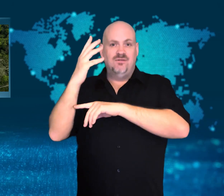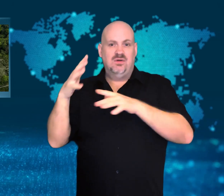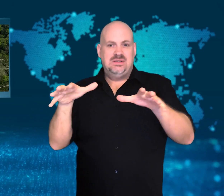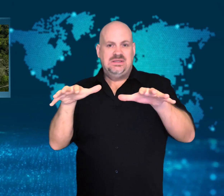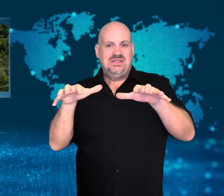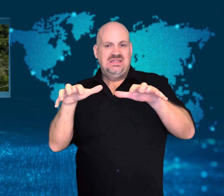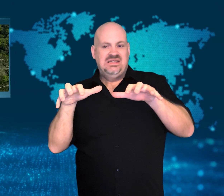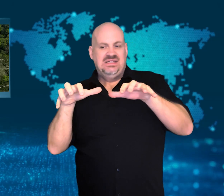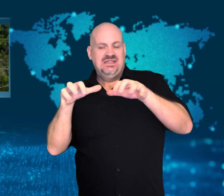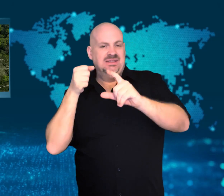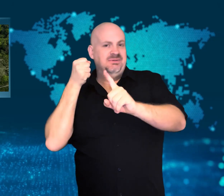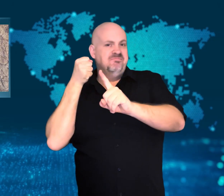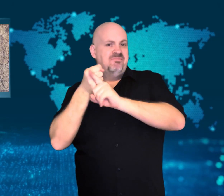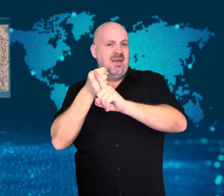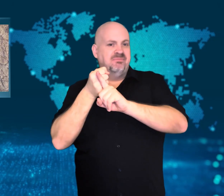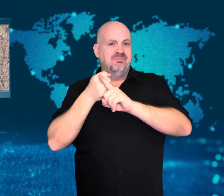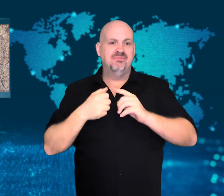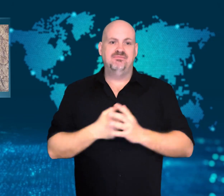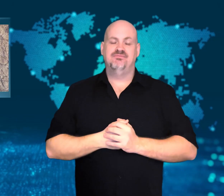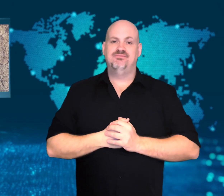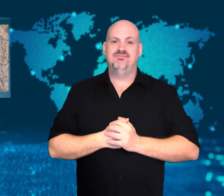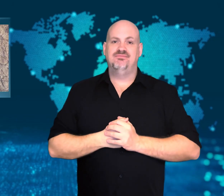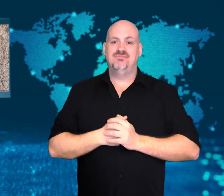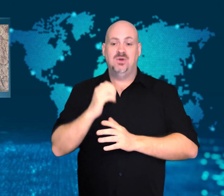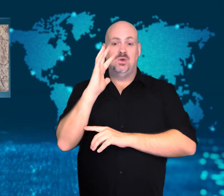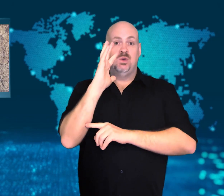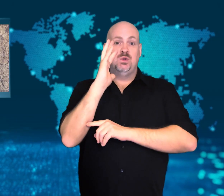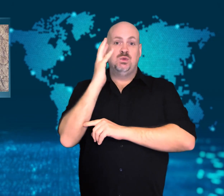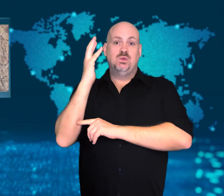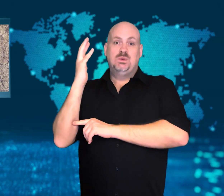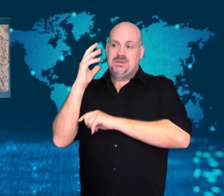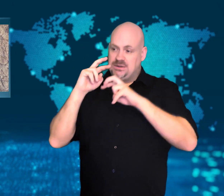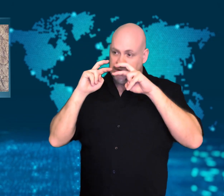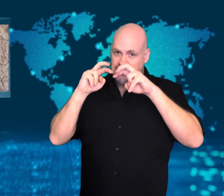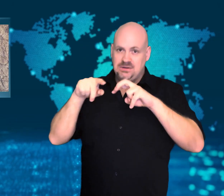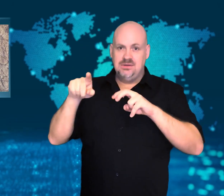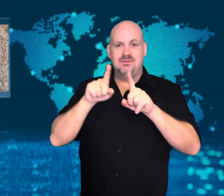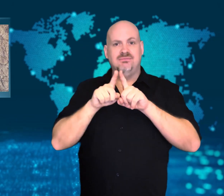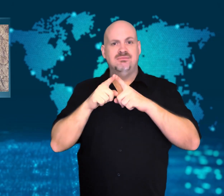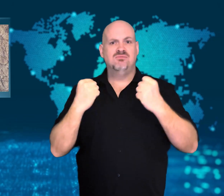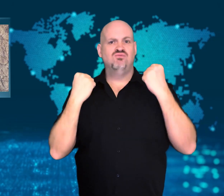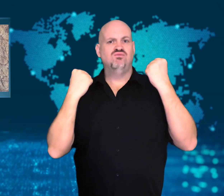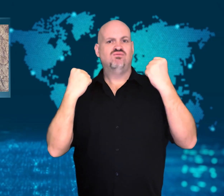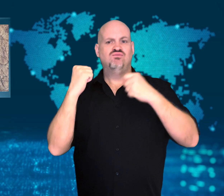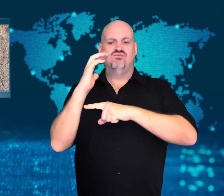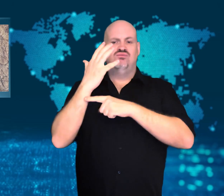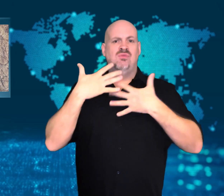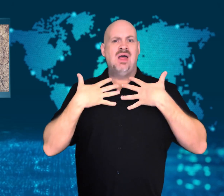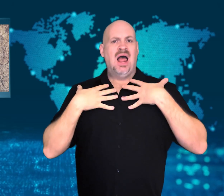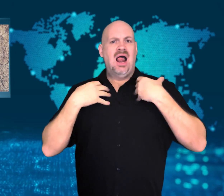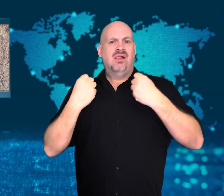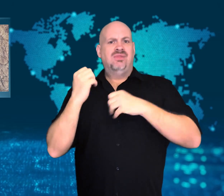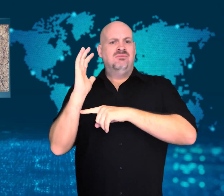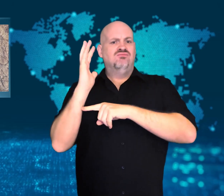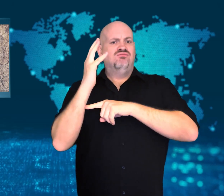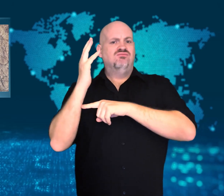Trees have become less healthy which has led to a